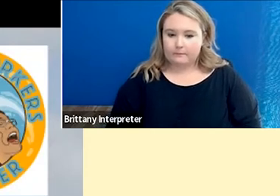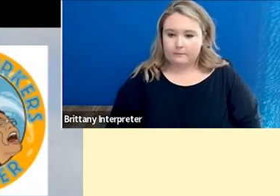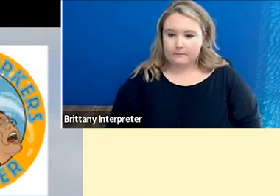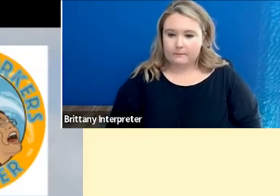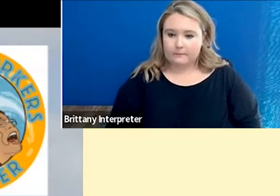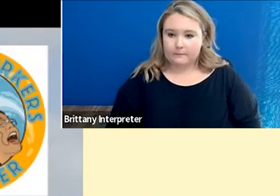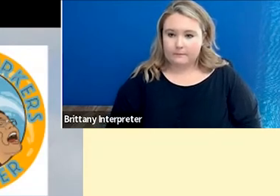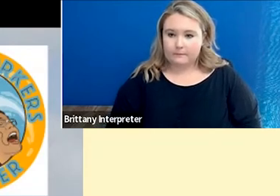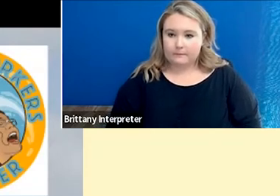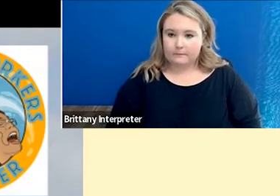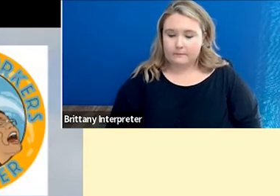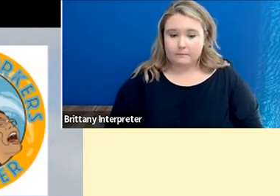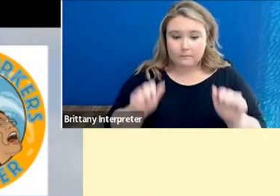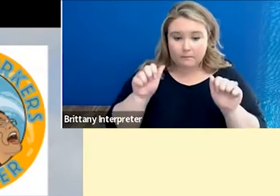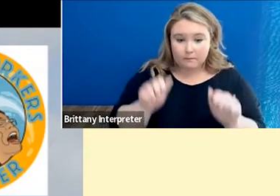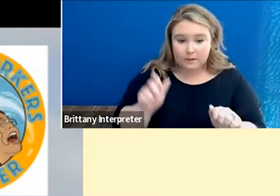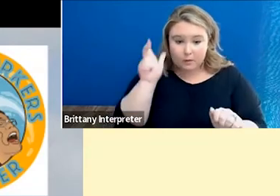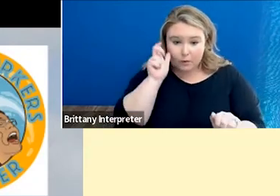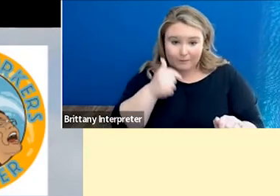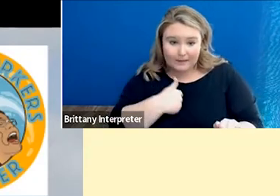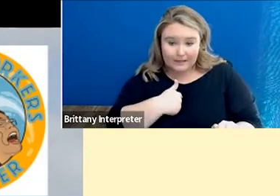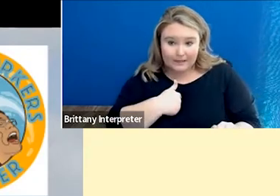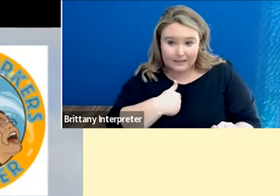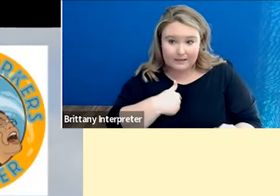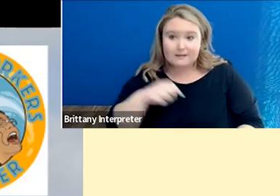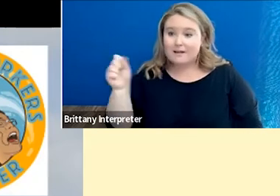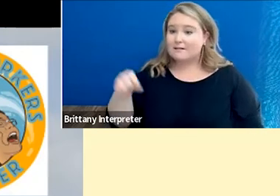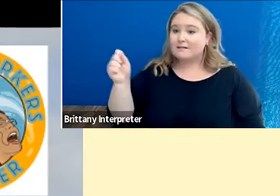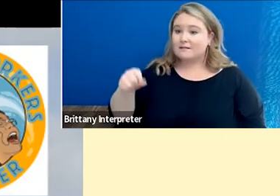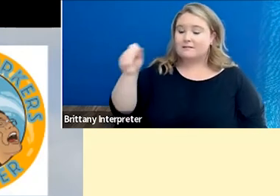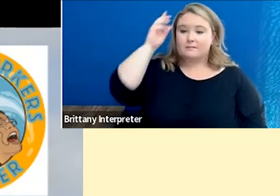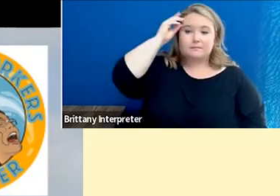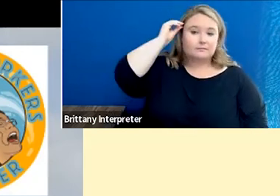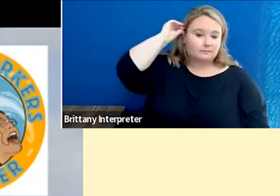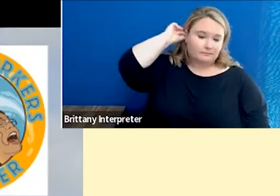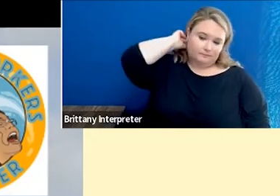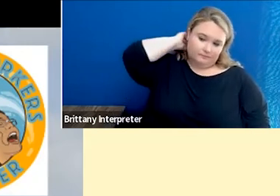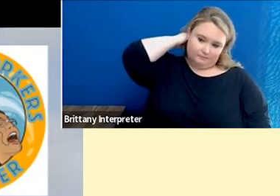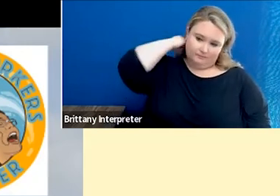[Zaina] Can folks hear me? Yes. - Okay, wonderful. [Fred] Yes, Zaina, go ahead. Go ahead. [Zaina] Oh, thank you so much.